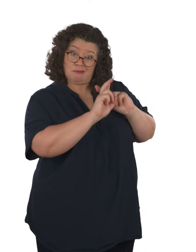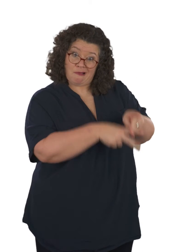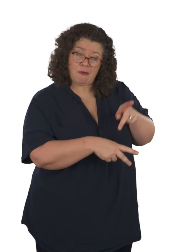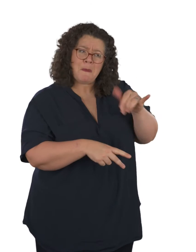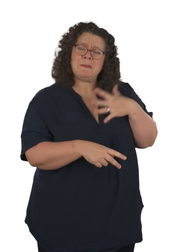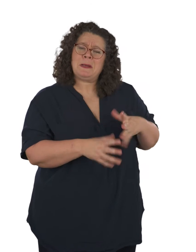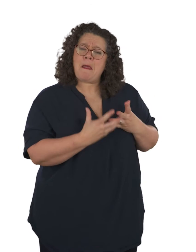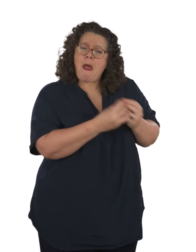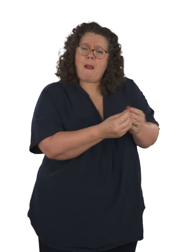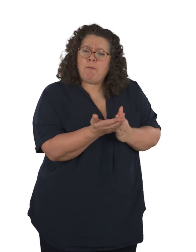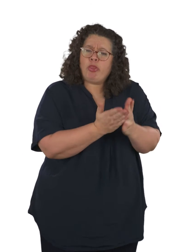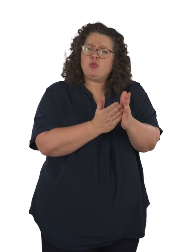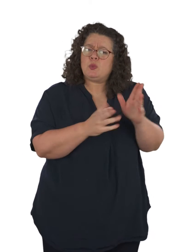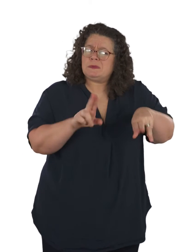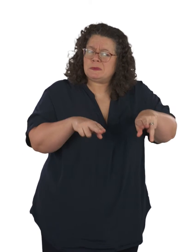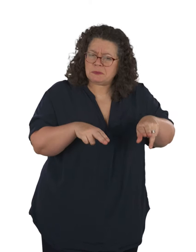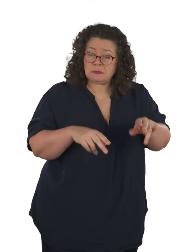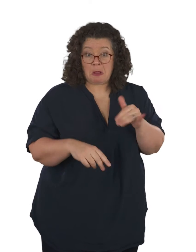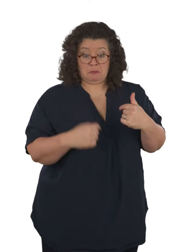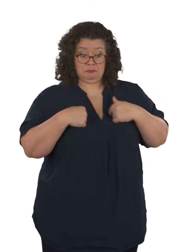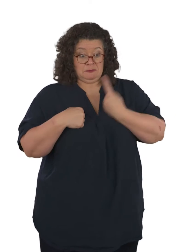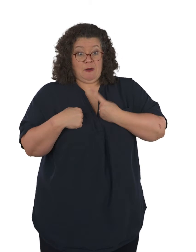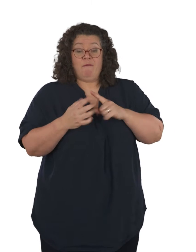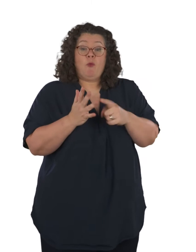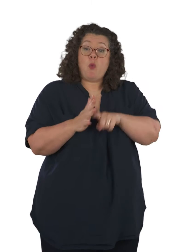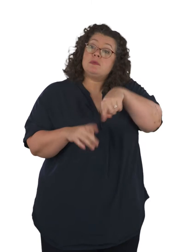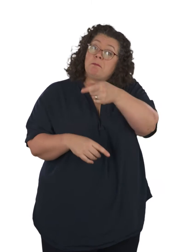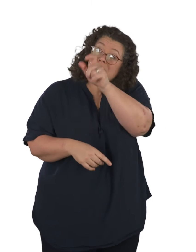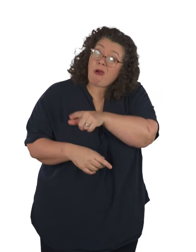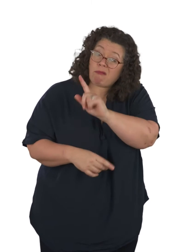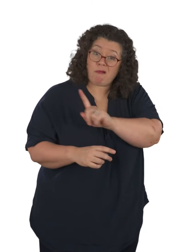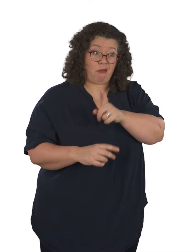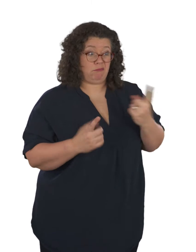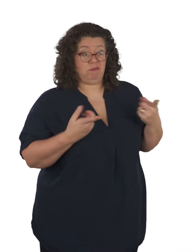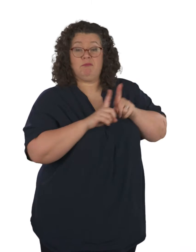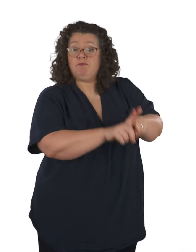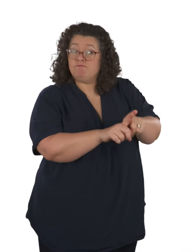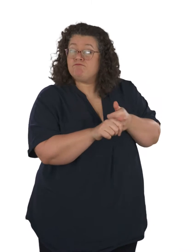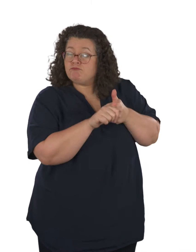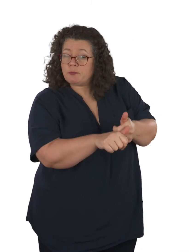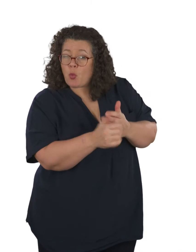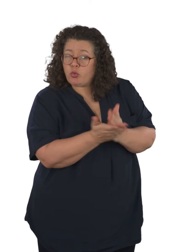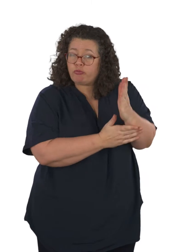The adult you care for might need help during the assessment. You or someone else can be there, if they want.